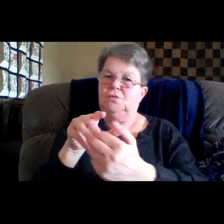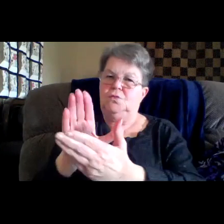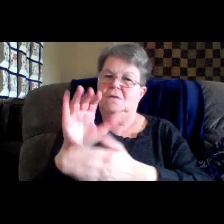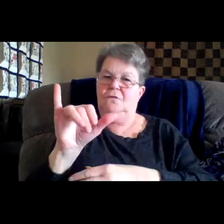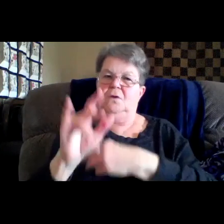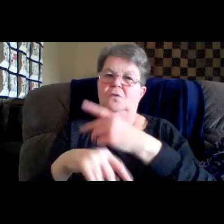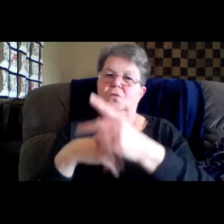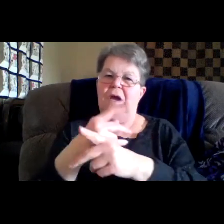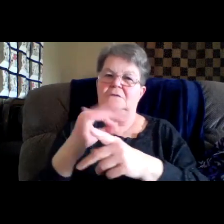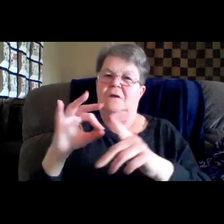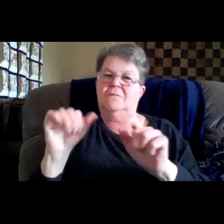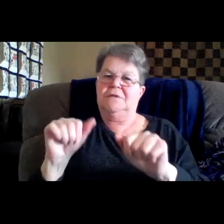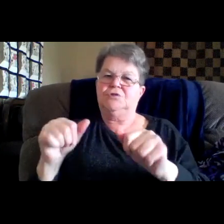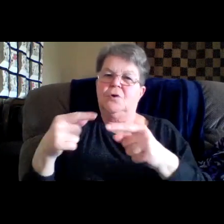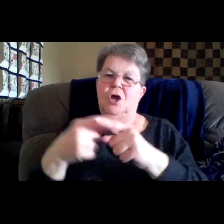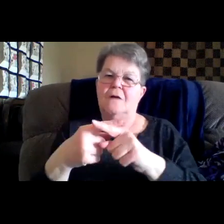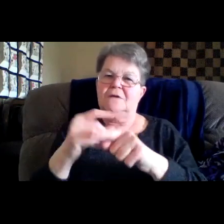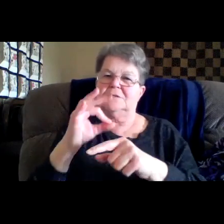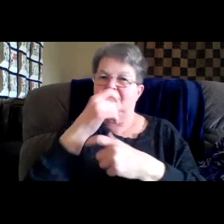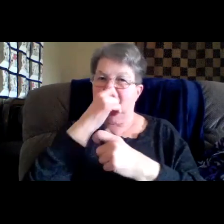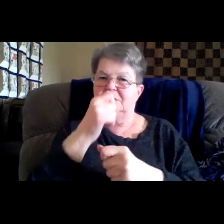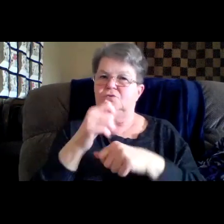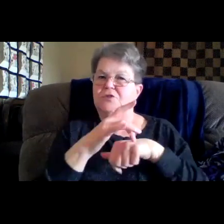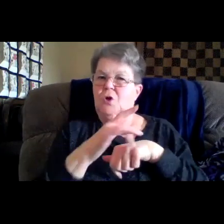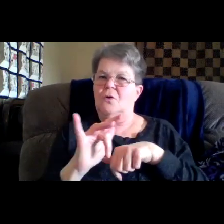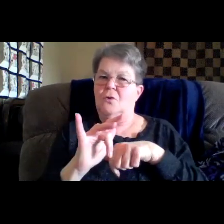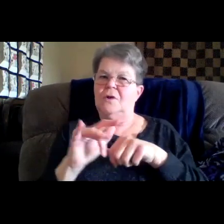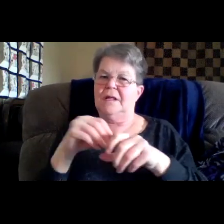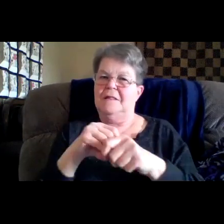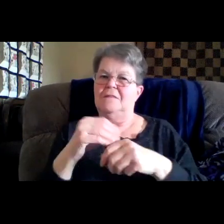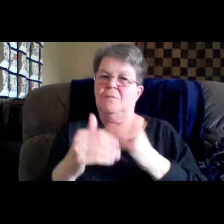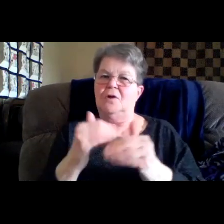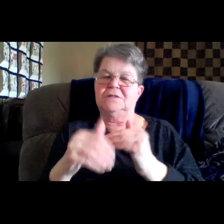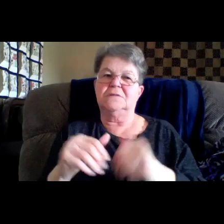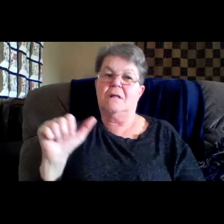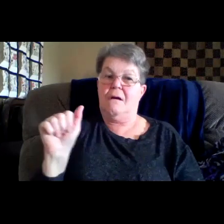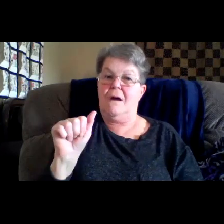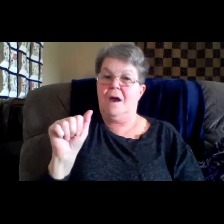of potential conflicts of interest early on the process. The A is appoint.